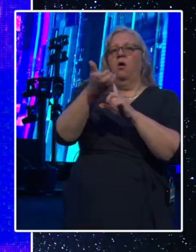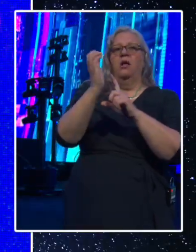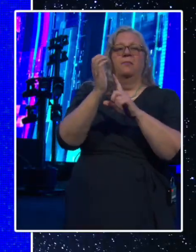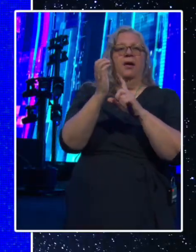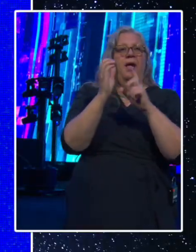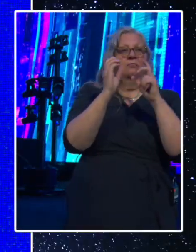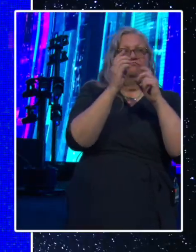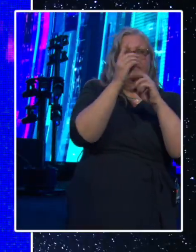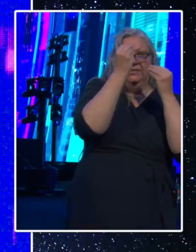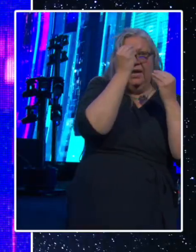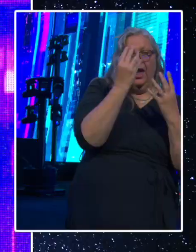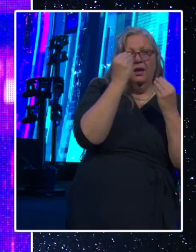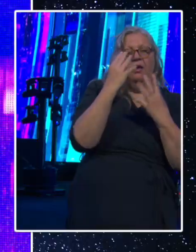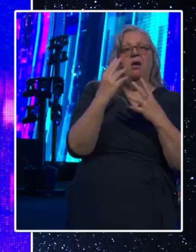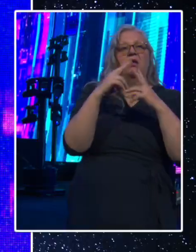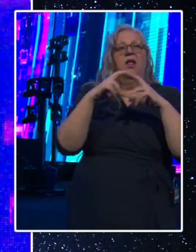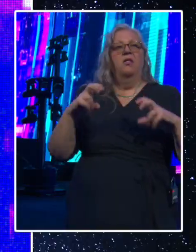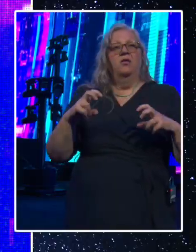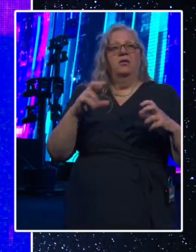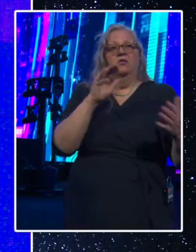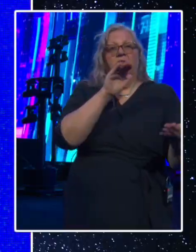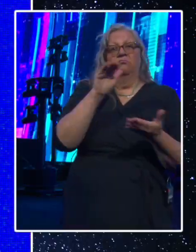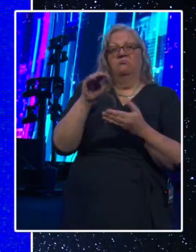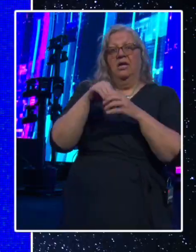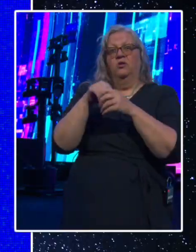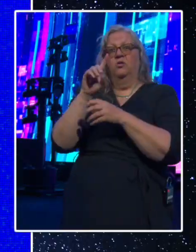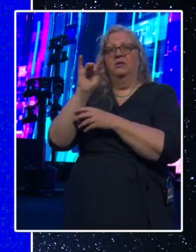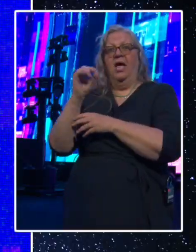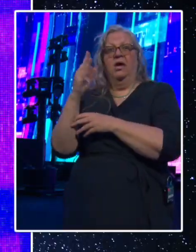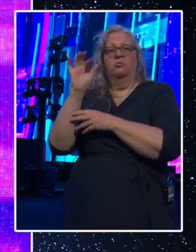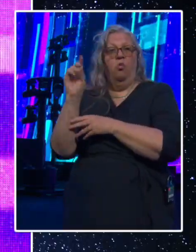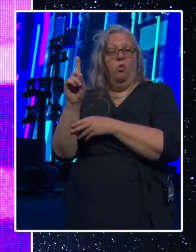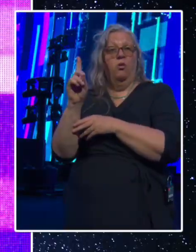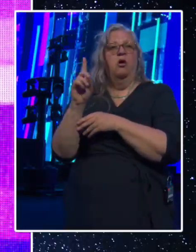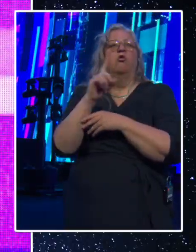to automate data analysis and trans-tactic reports into dynamic dashboards